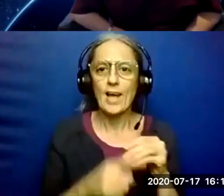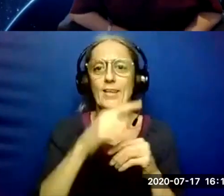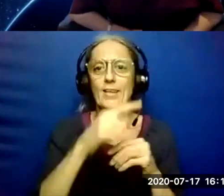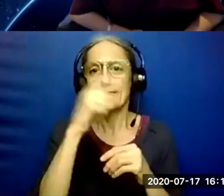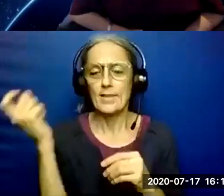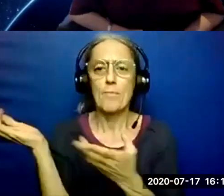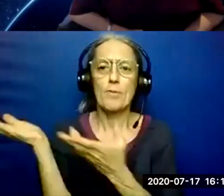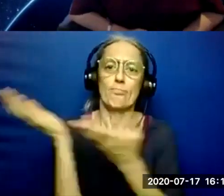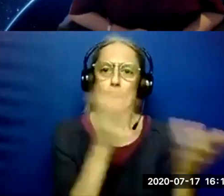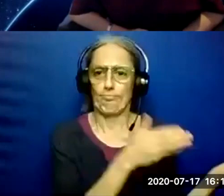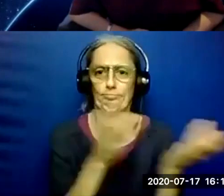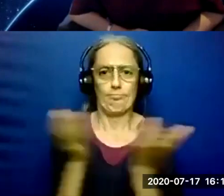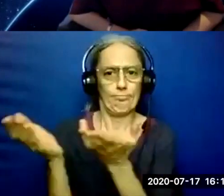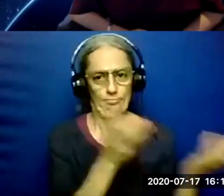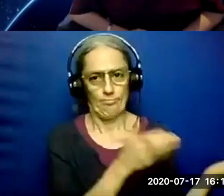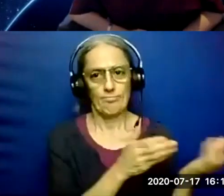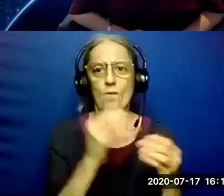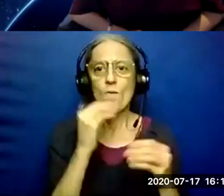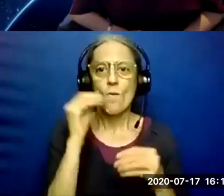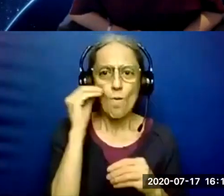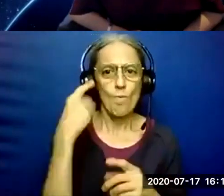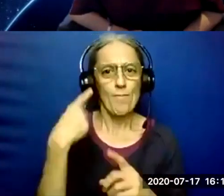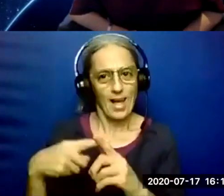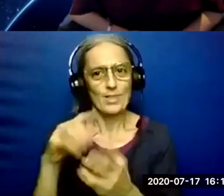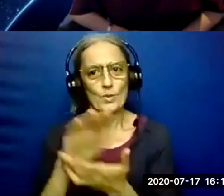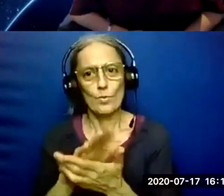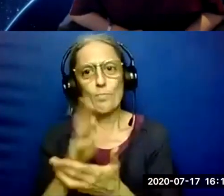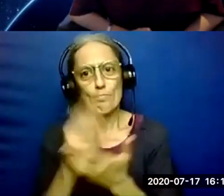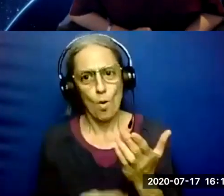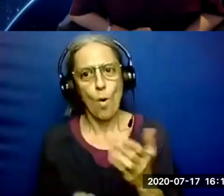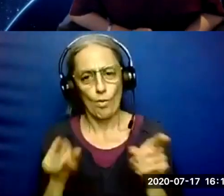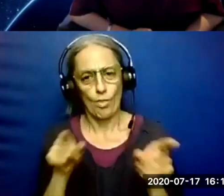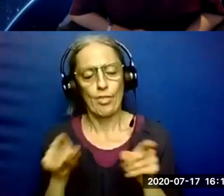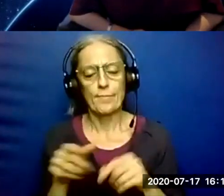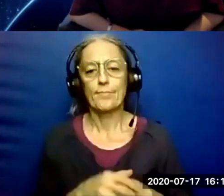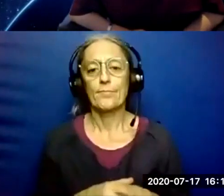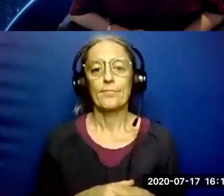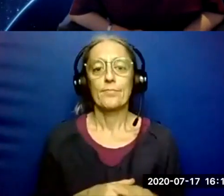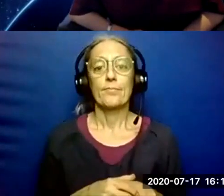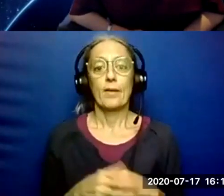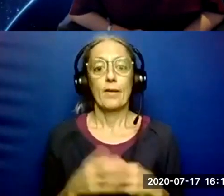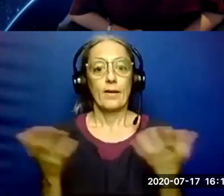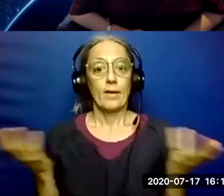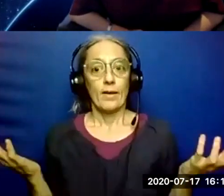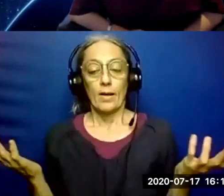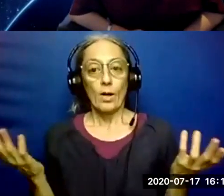Now, one has to ask the question-- why in the world is this something